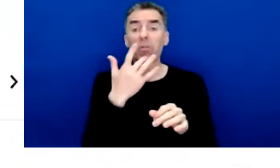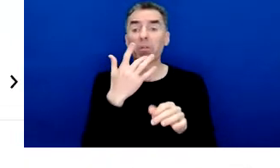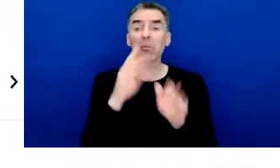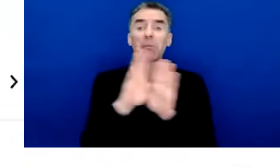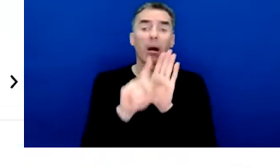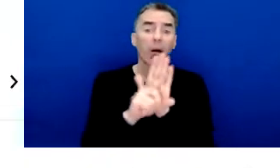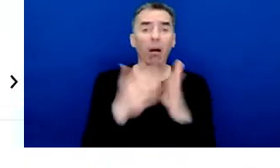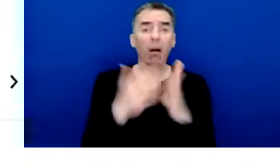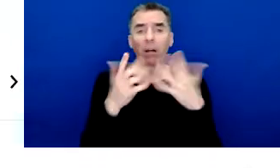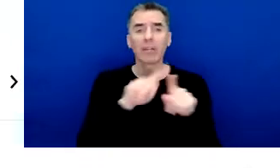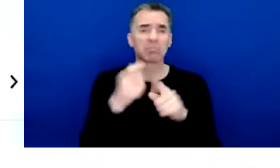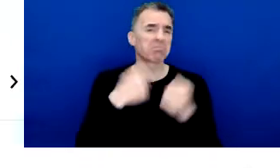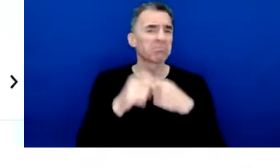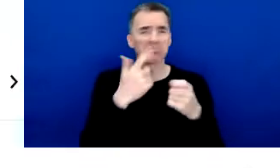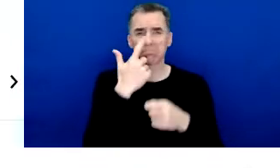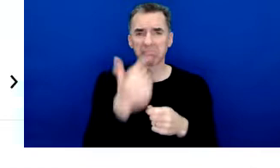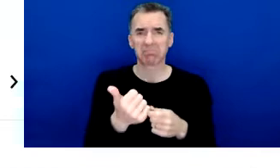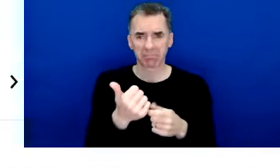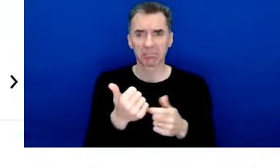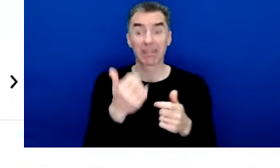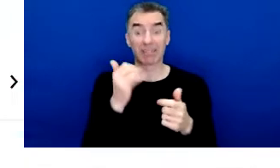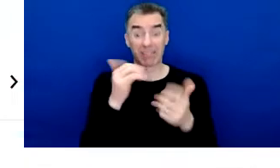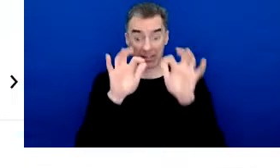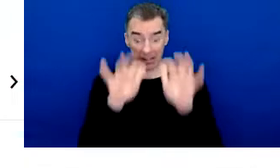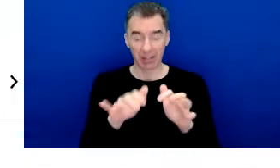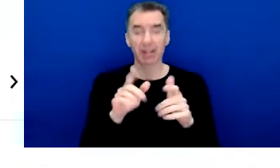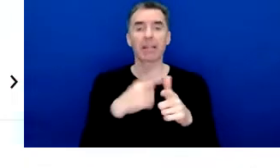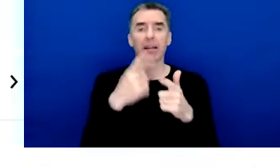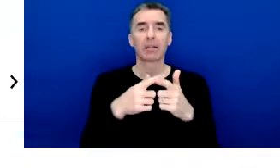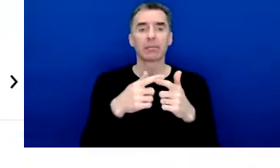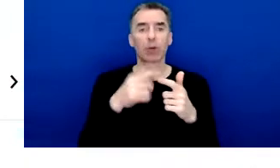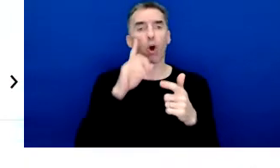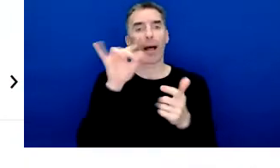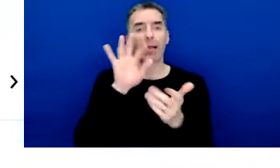and then you can just plop that down onto the dashboard.